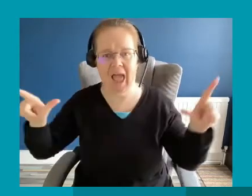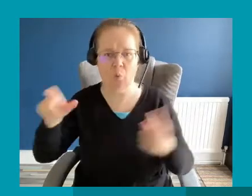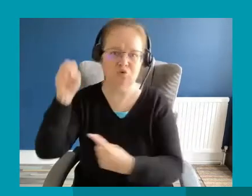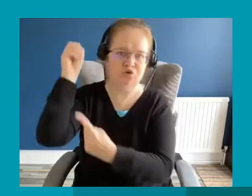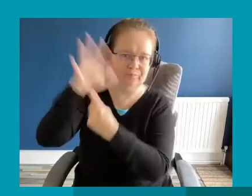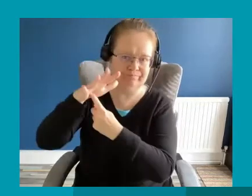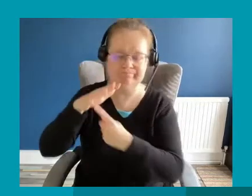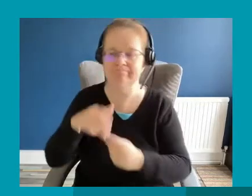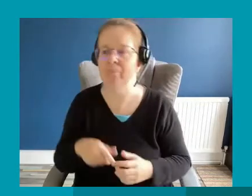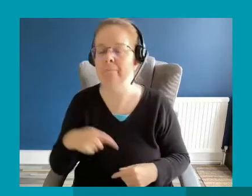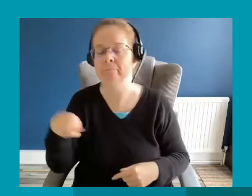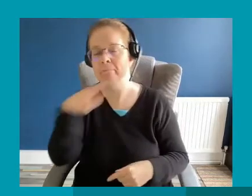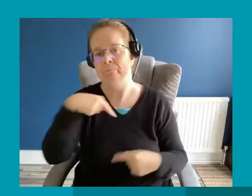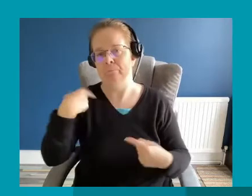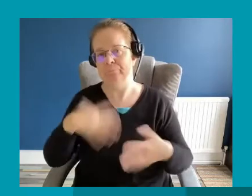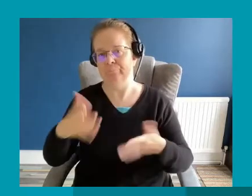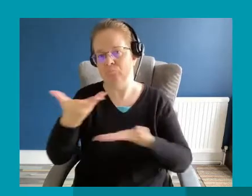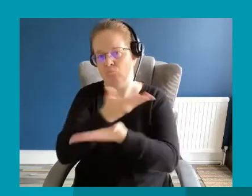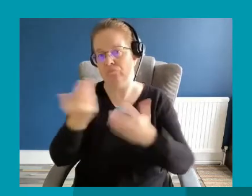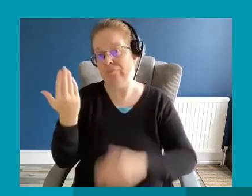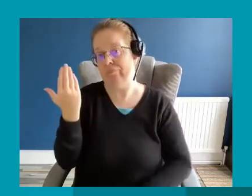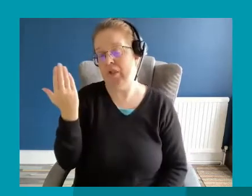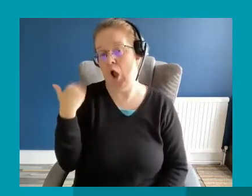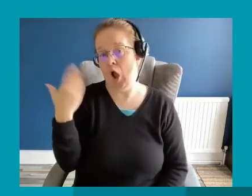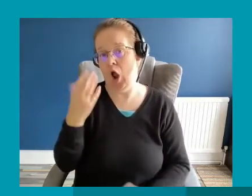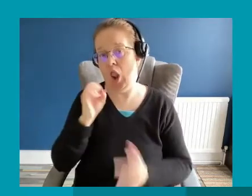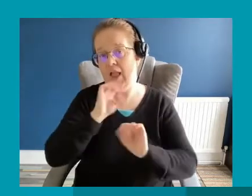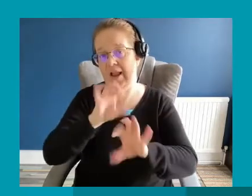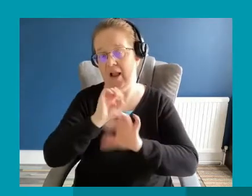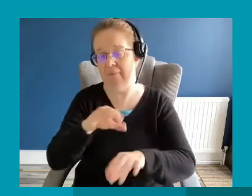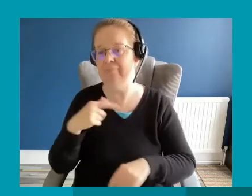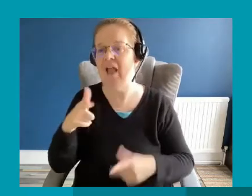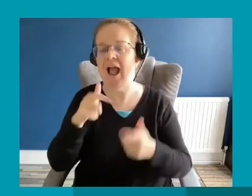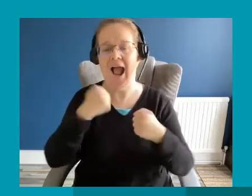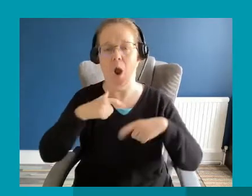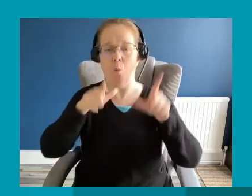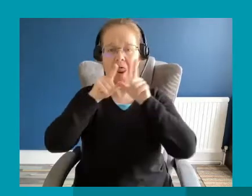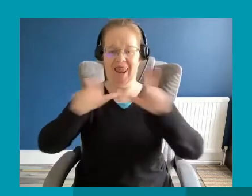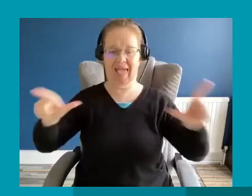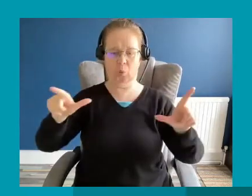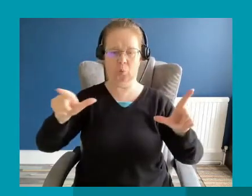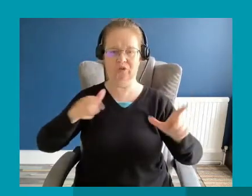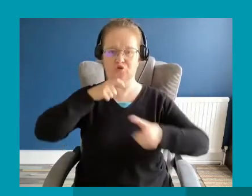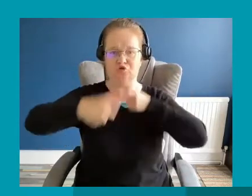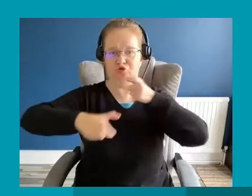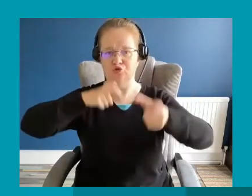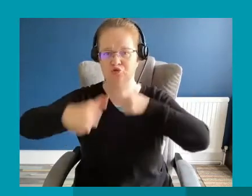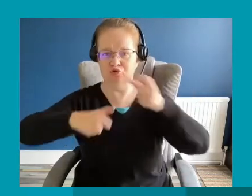the language that we use and I'm talking about everyone here, not just yourself.